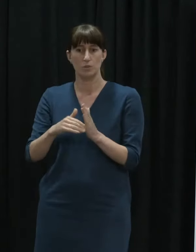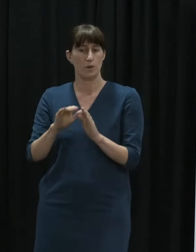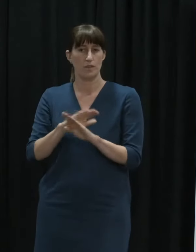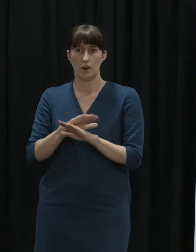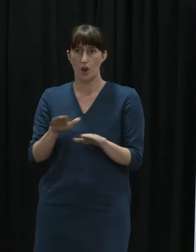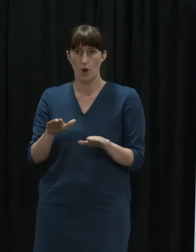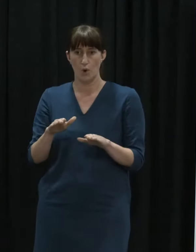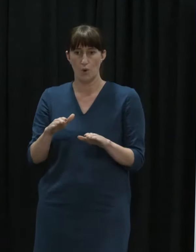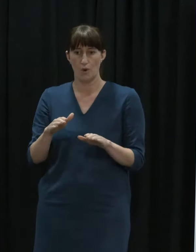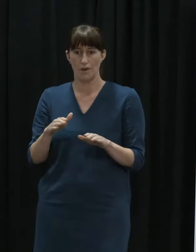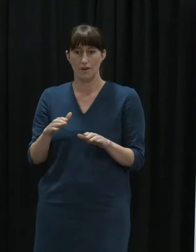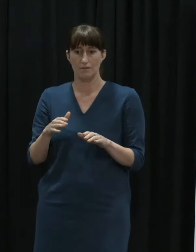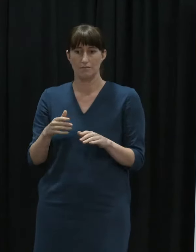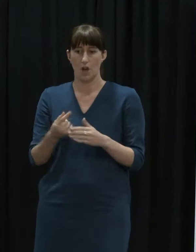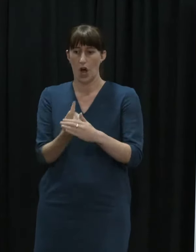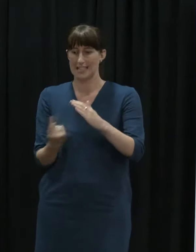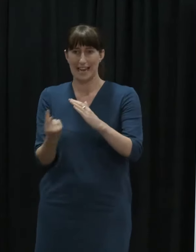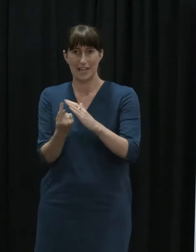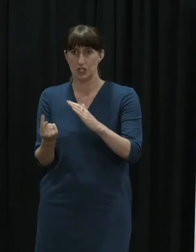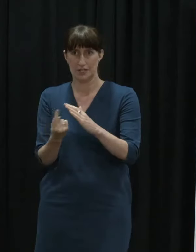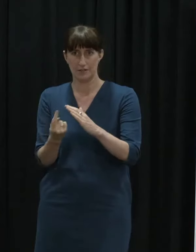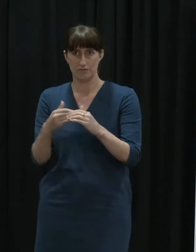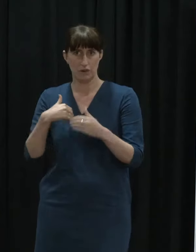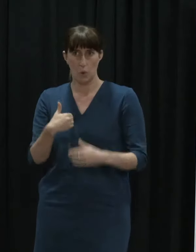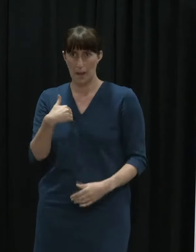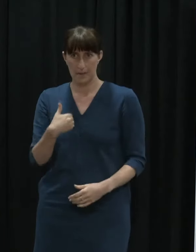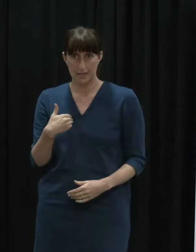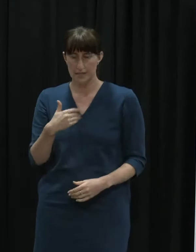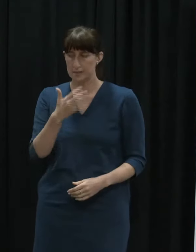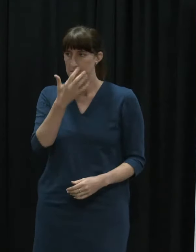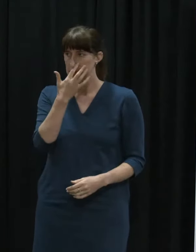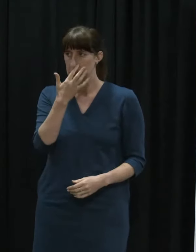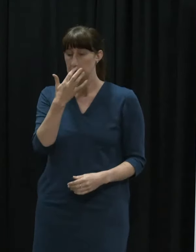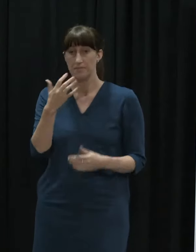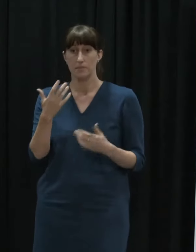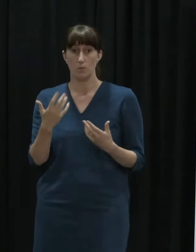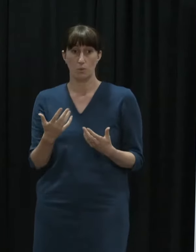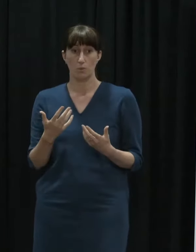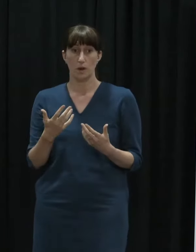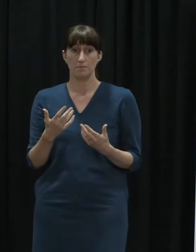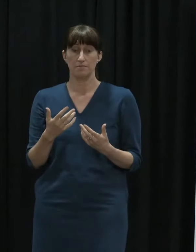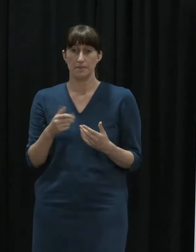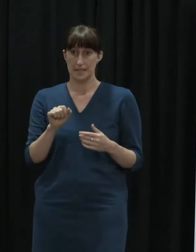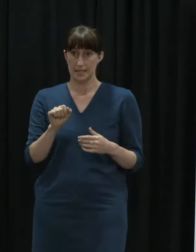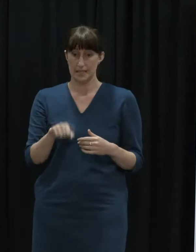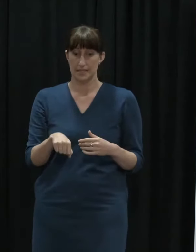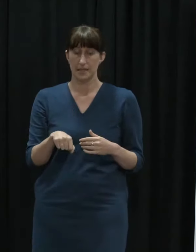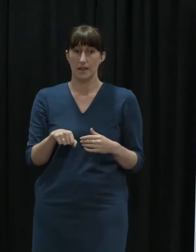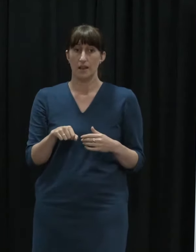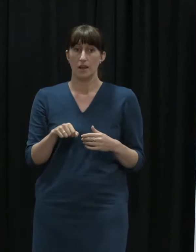all through next year everyone would have to self-isolate. At this stage we haven't removed that self-isolation